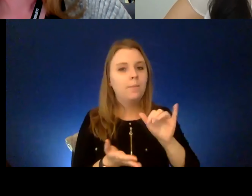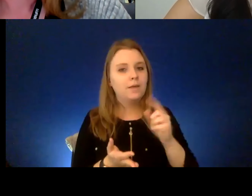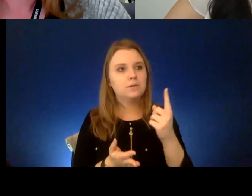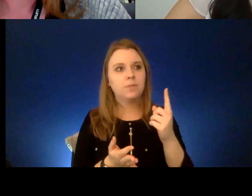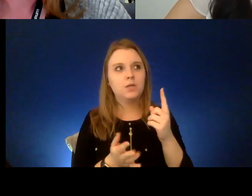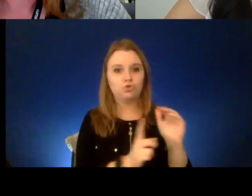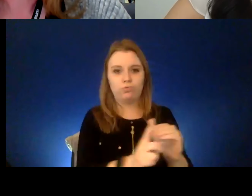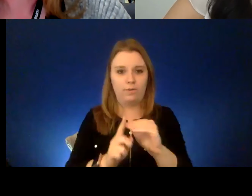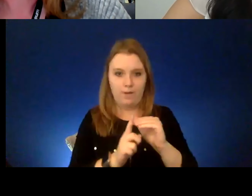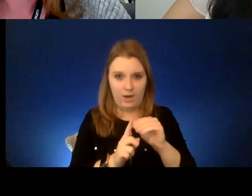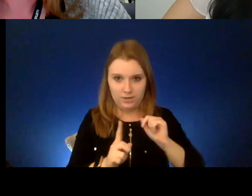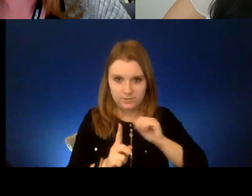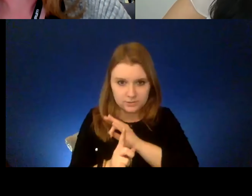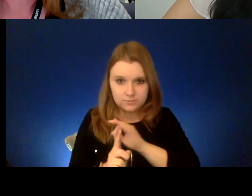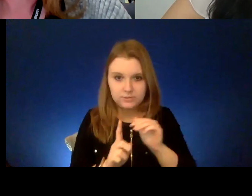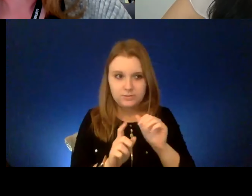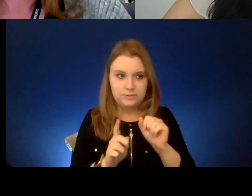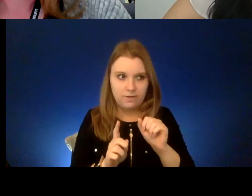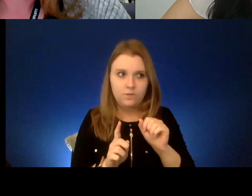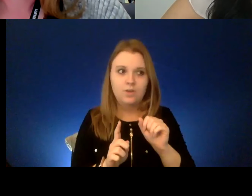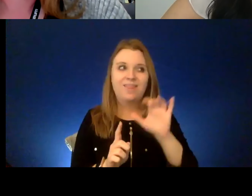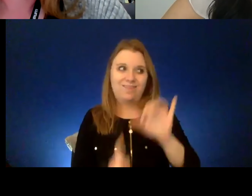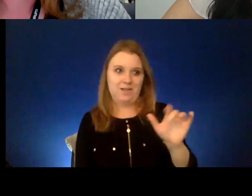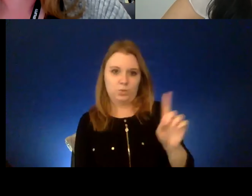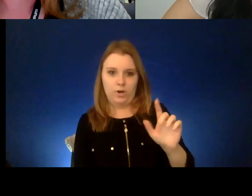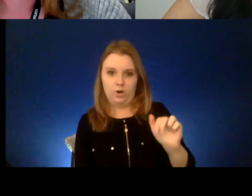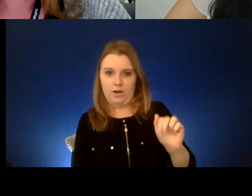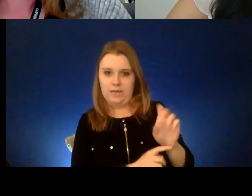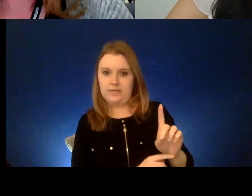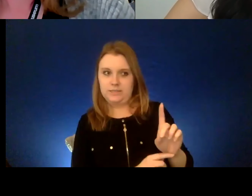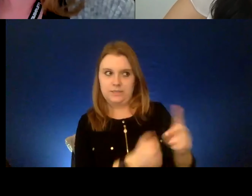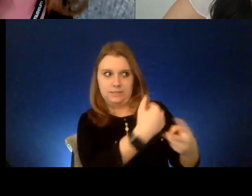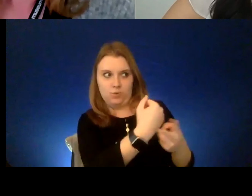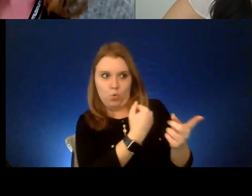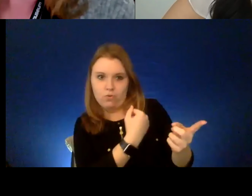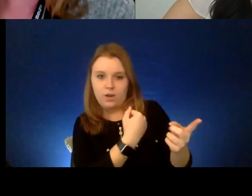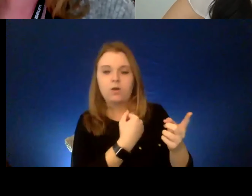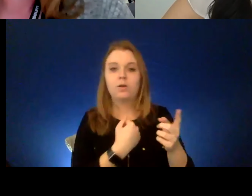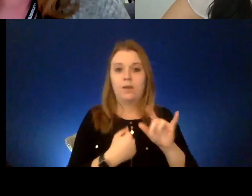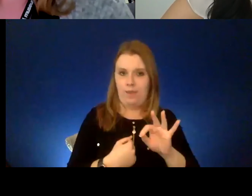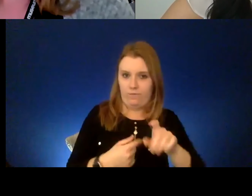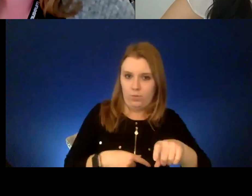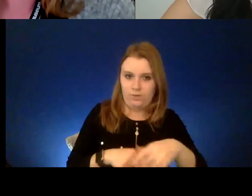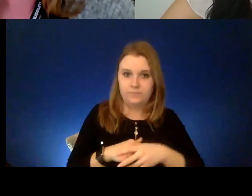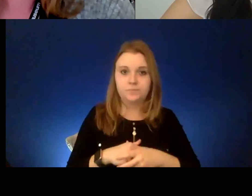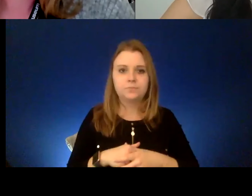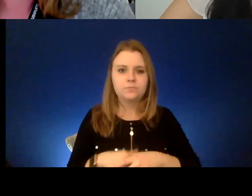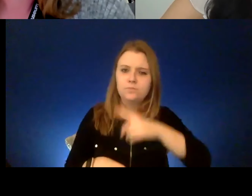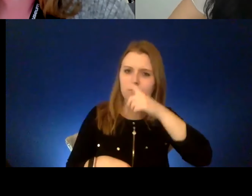hey, this is where the AED is, if someone does require that. And Tiernan, can you explain AED for people who-